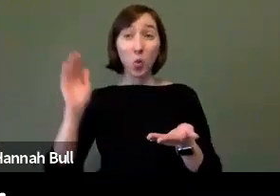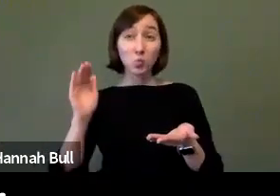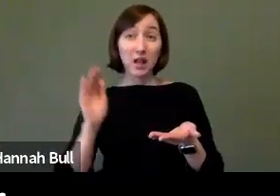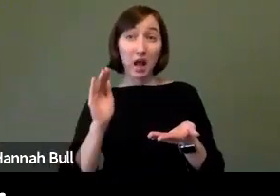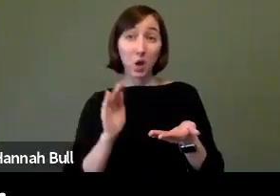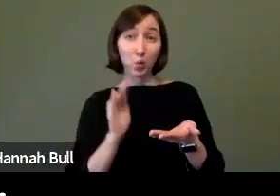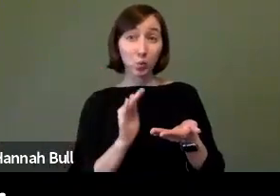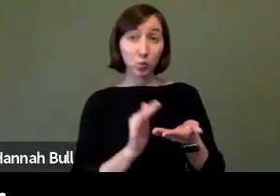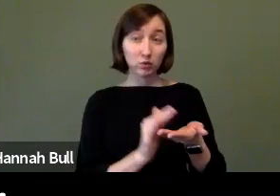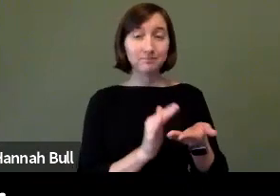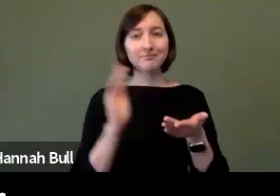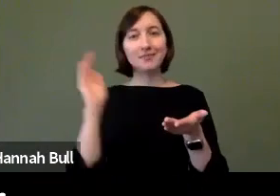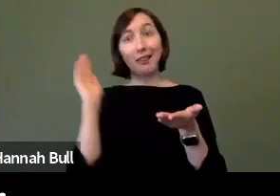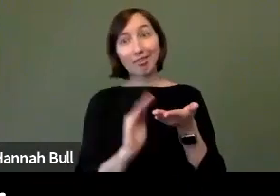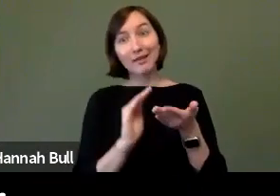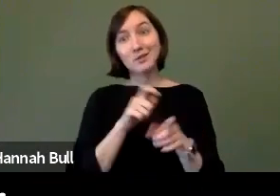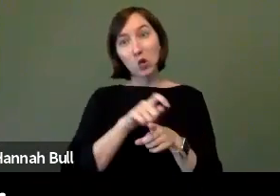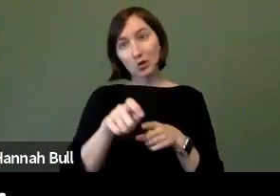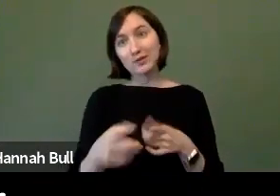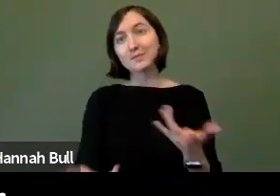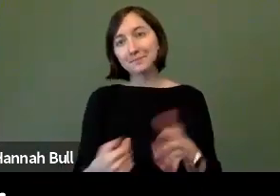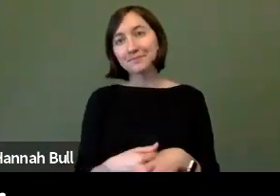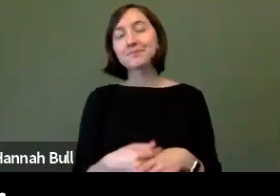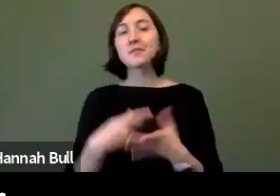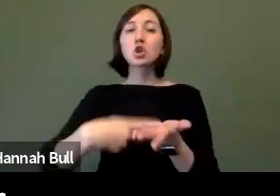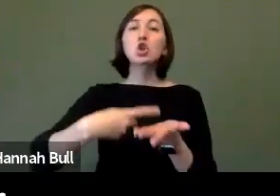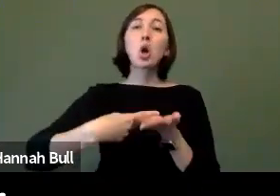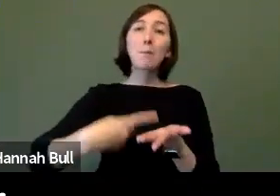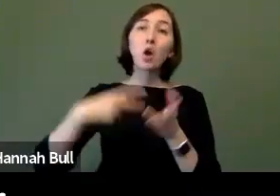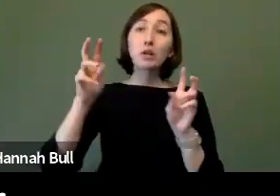We talked about issues related to COVID-19